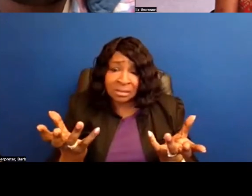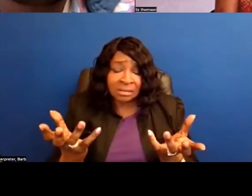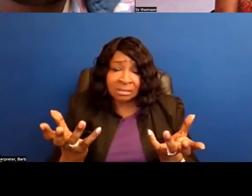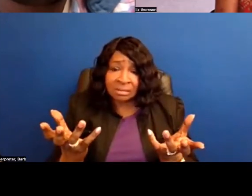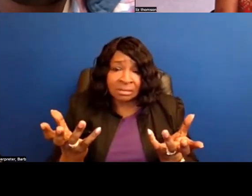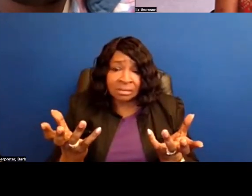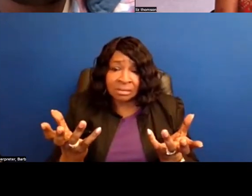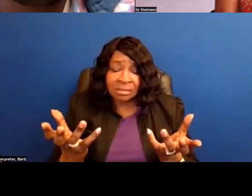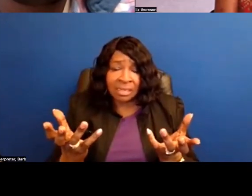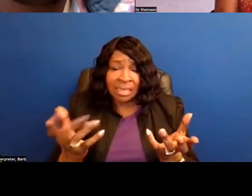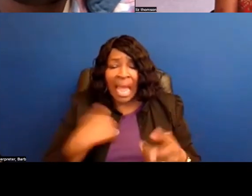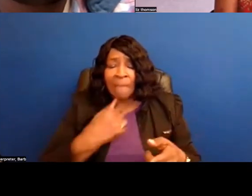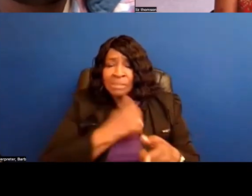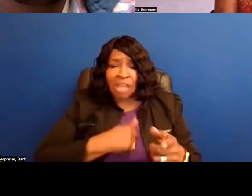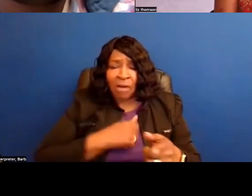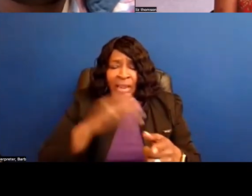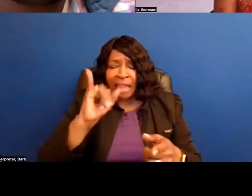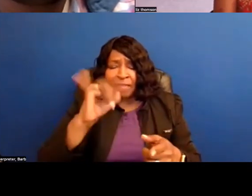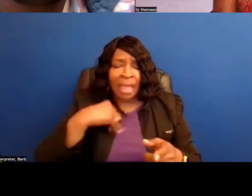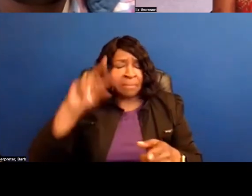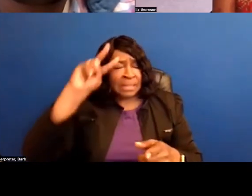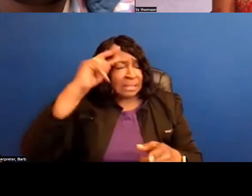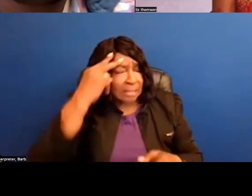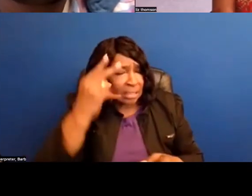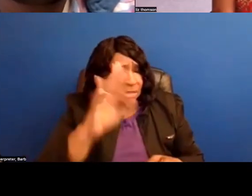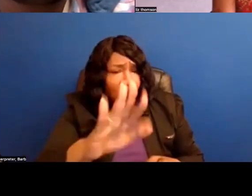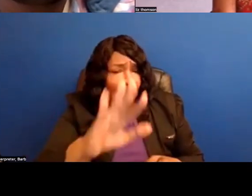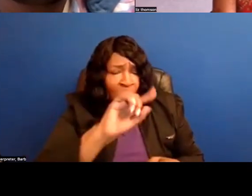I'm sorry if I misinterpreted your question. My apologies.